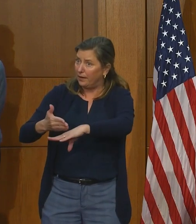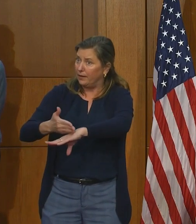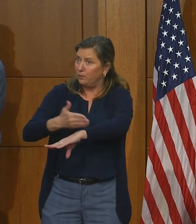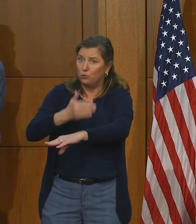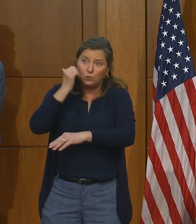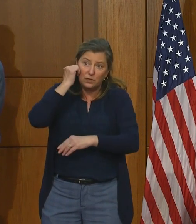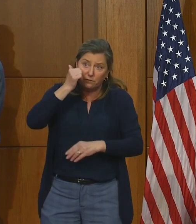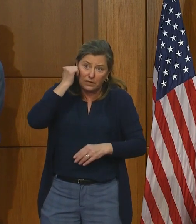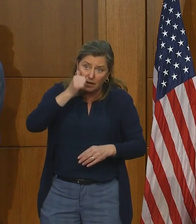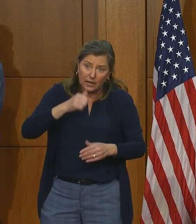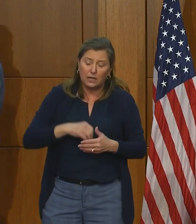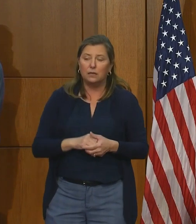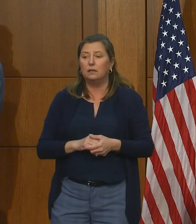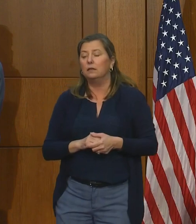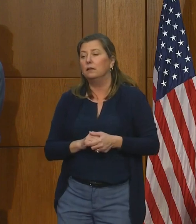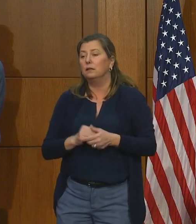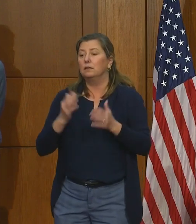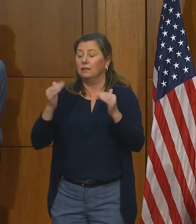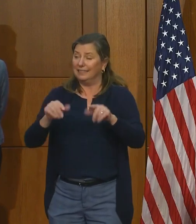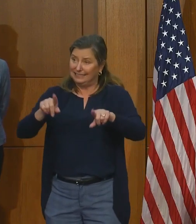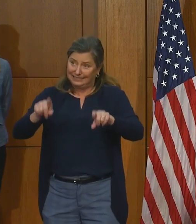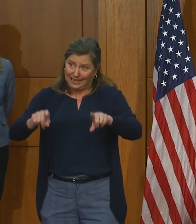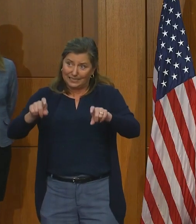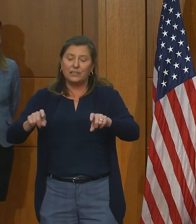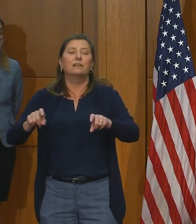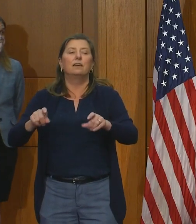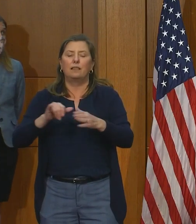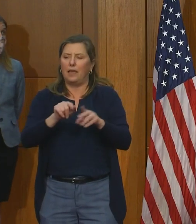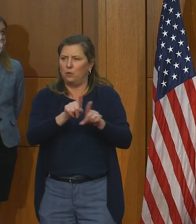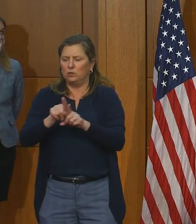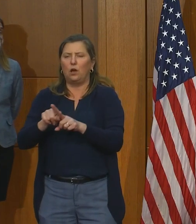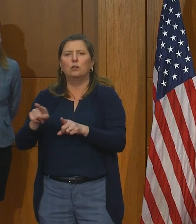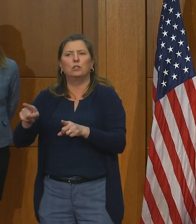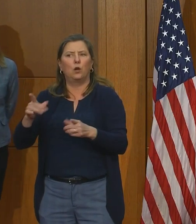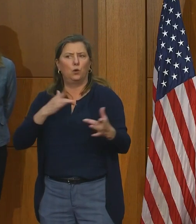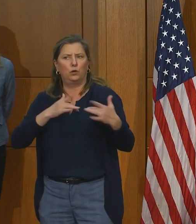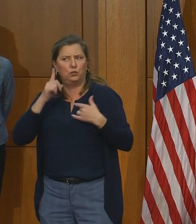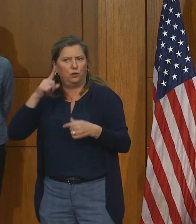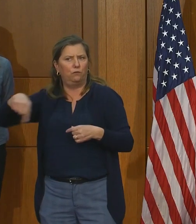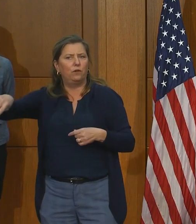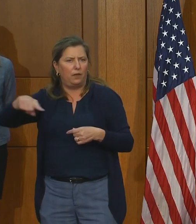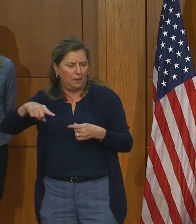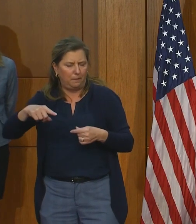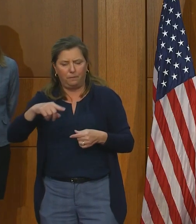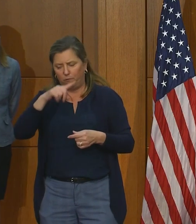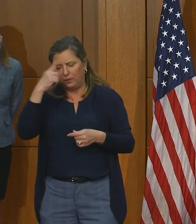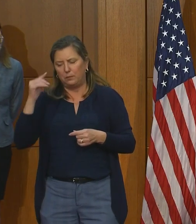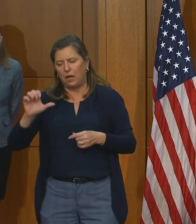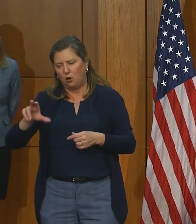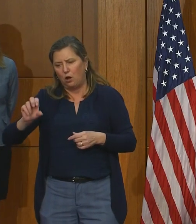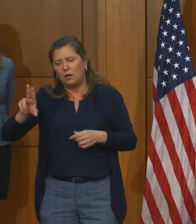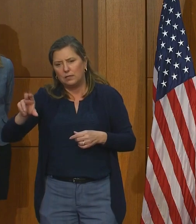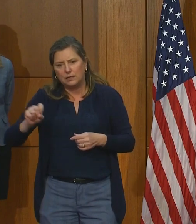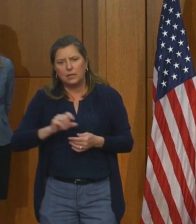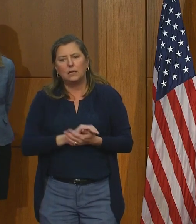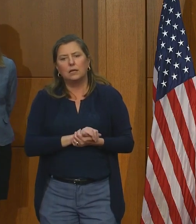IN THAT PPE ACE OF SO THE CONTINUE TO IMPROVE. ON A DAILY BASIS- TESTING WAS ALL